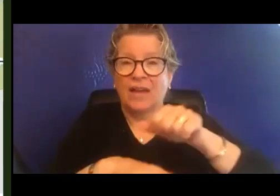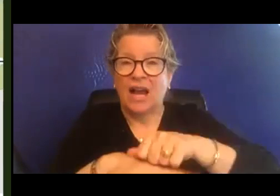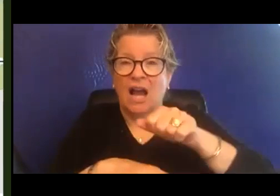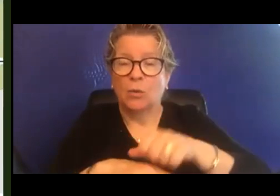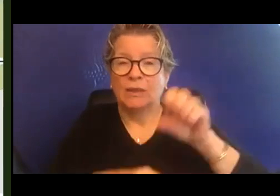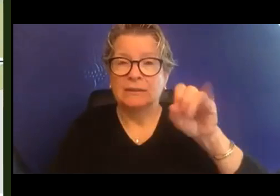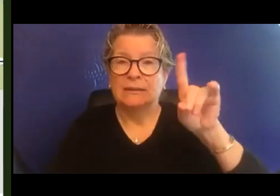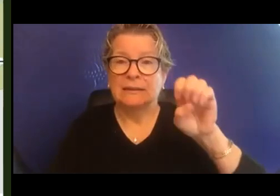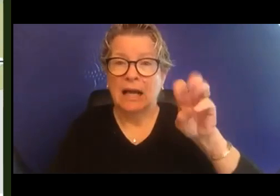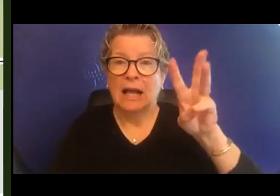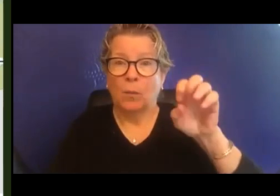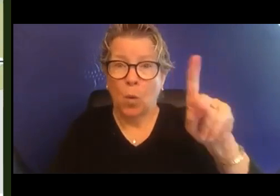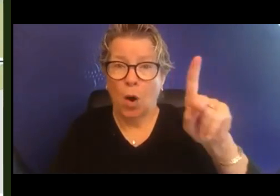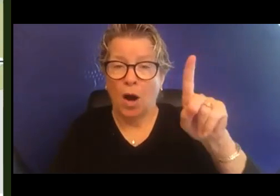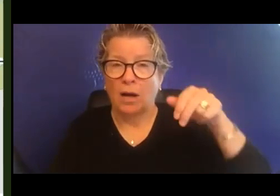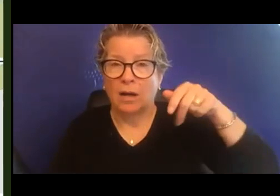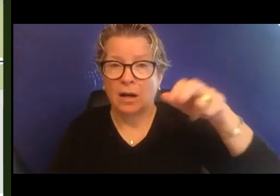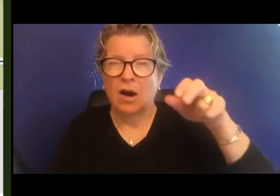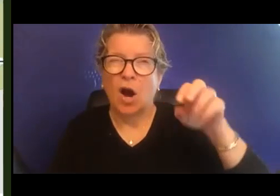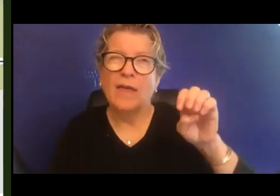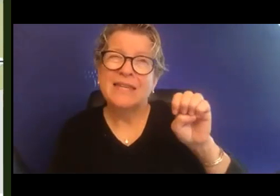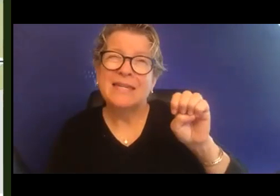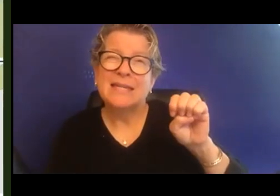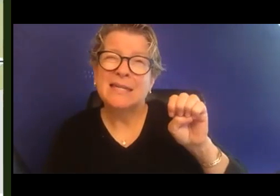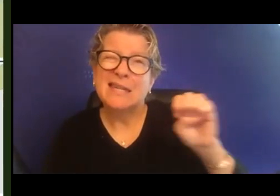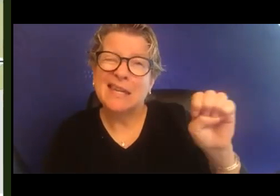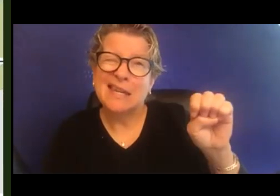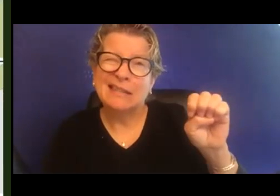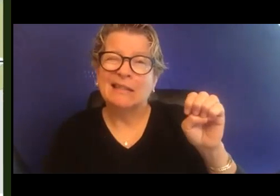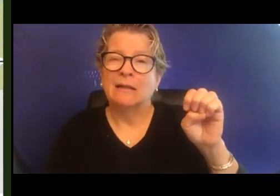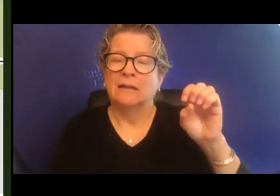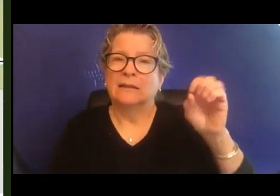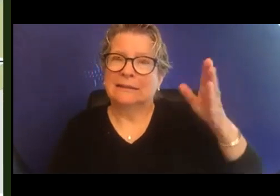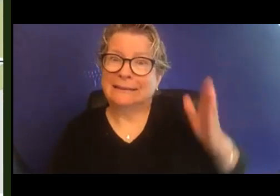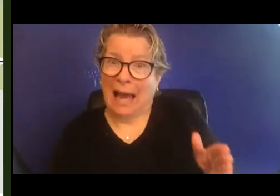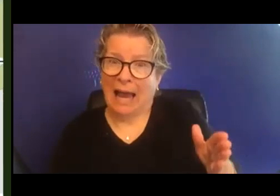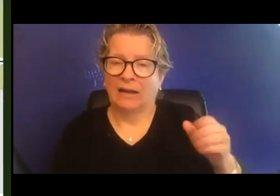sidewalk, which is on the east side of the street and then